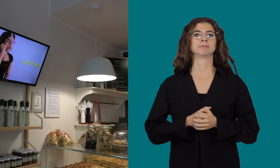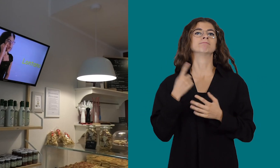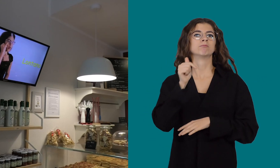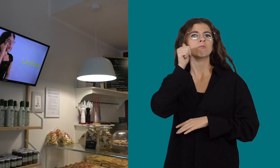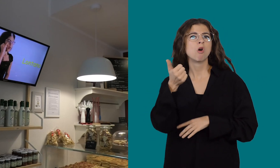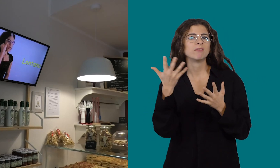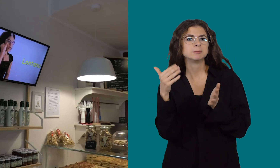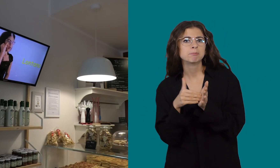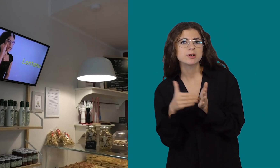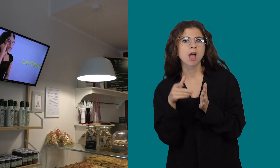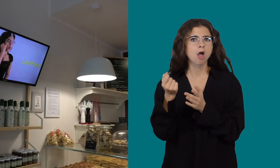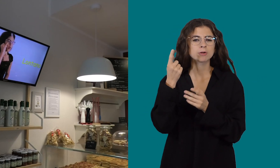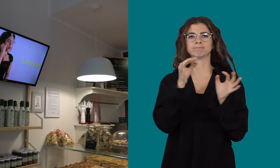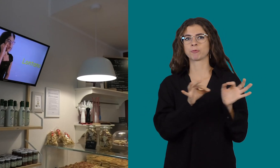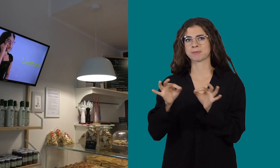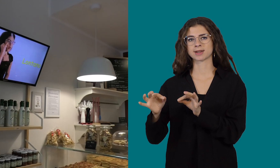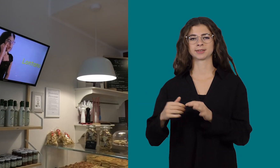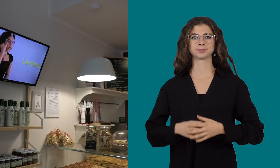that is needed for the next day.